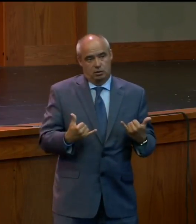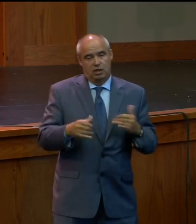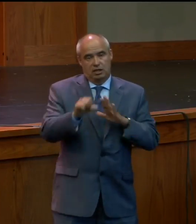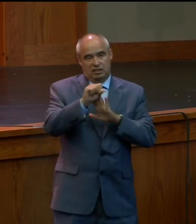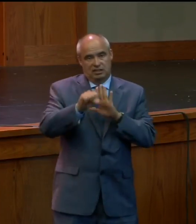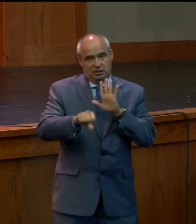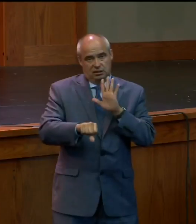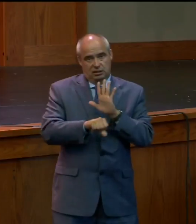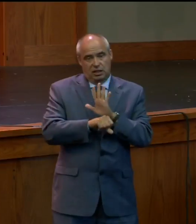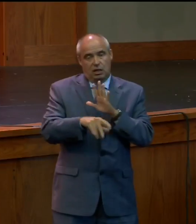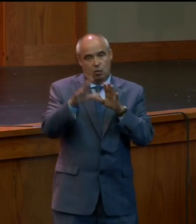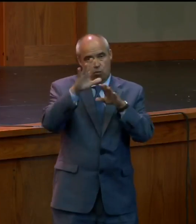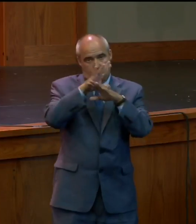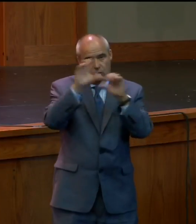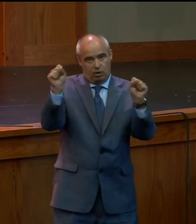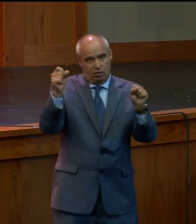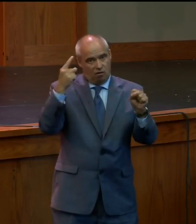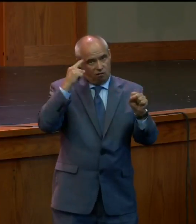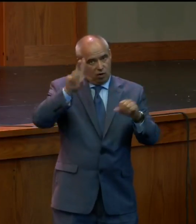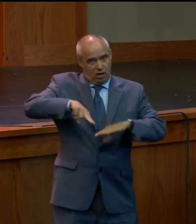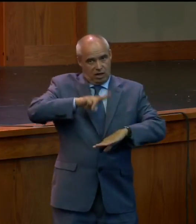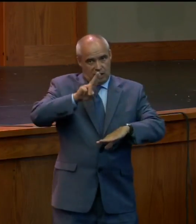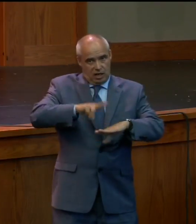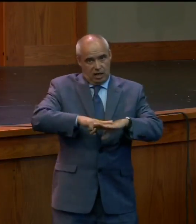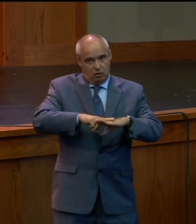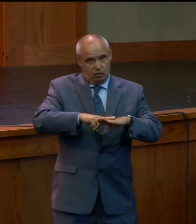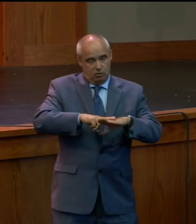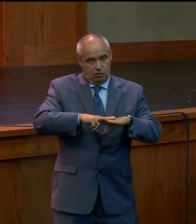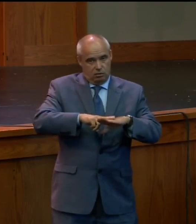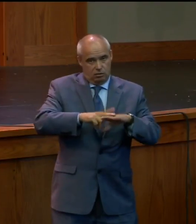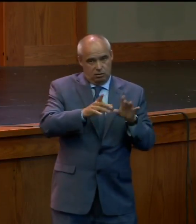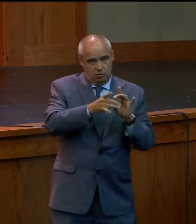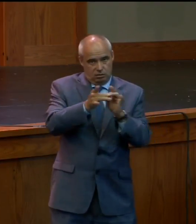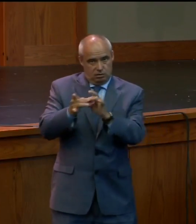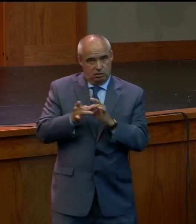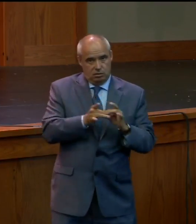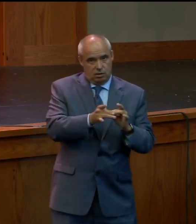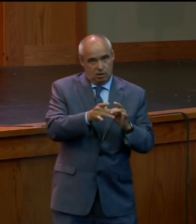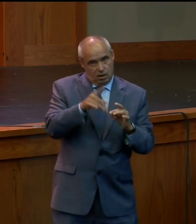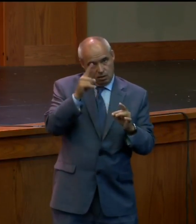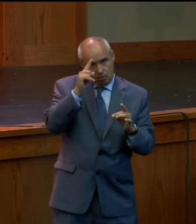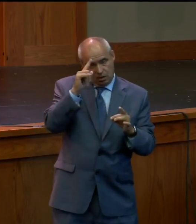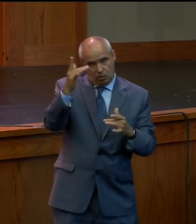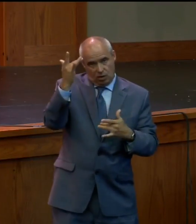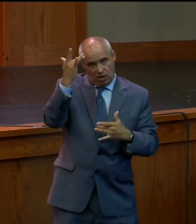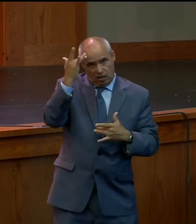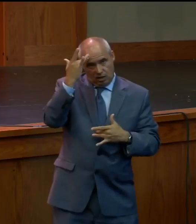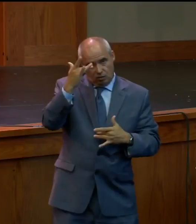PRESIDENT FOR THE NATIONAL ALLIANCE FOR MENTAL ILLNESS IN THE DISTRICT OF COLUMBIA.